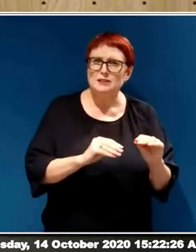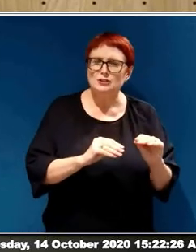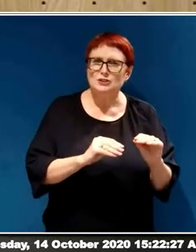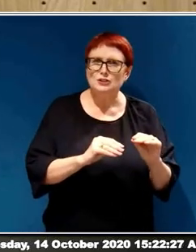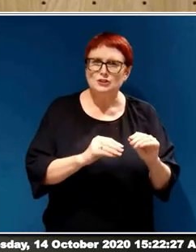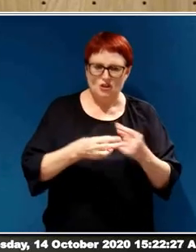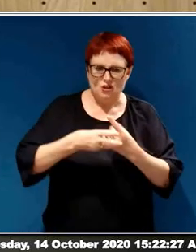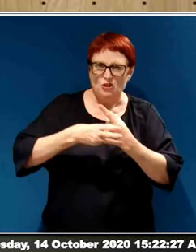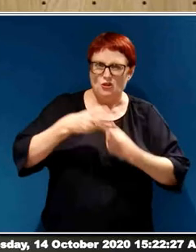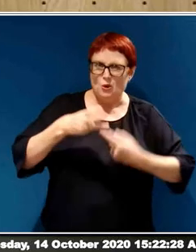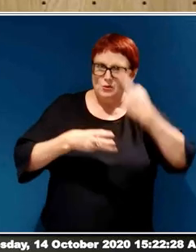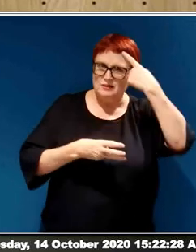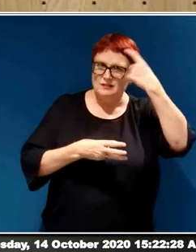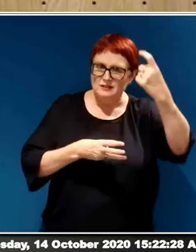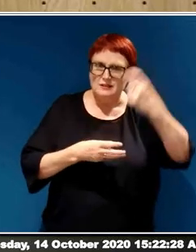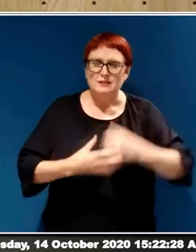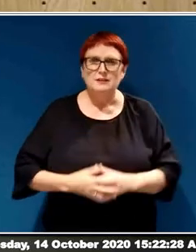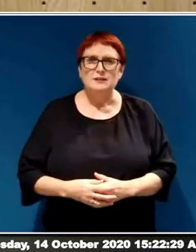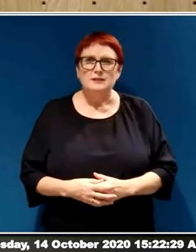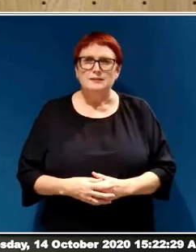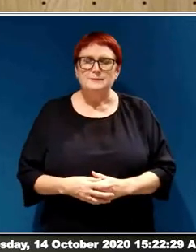can understand Shakespearean writing?